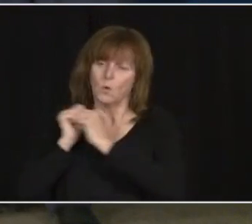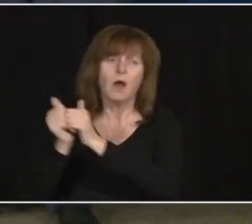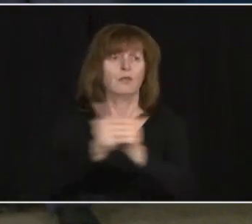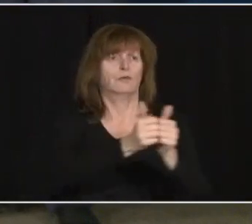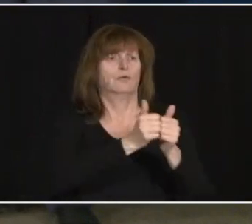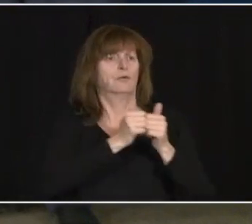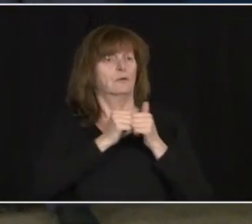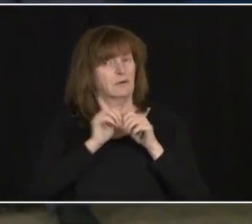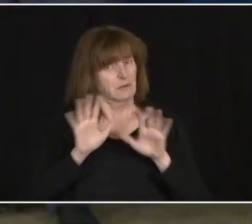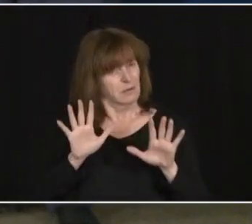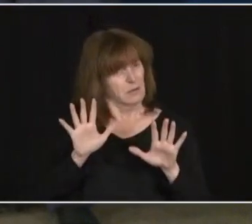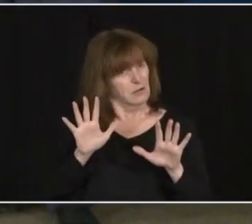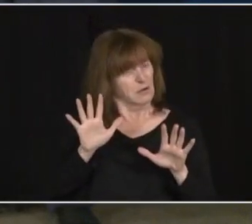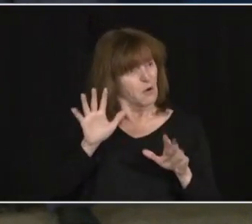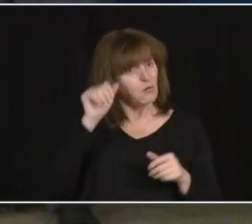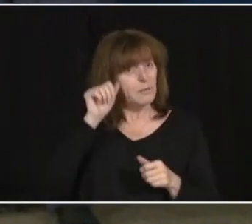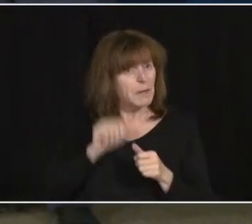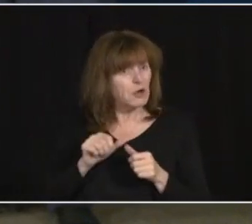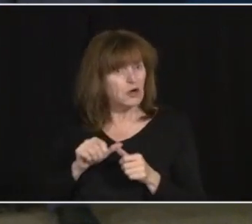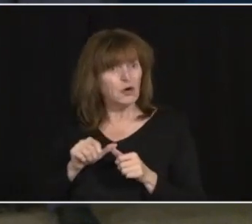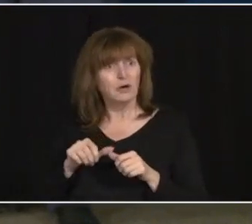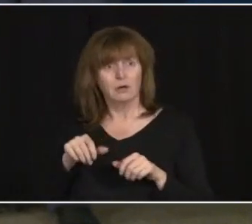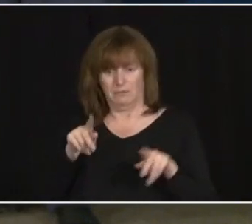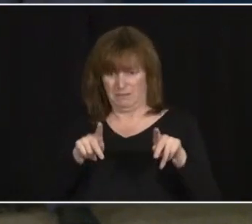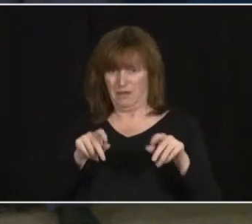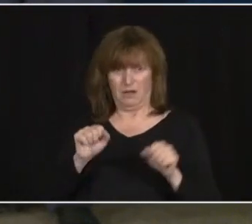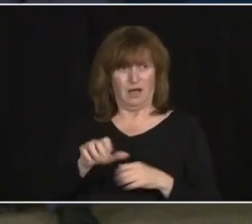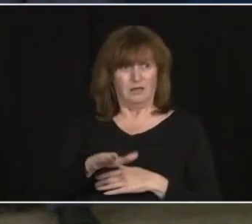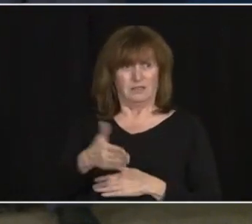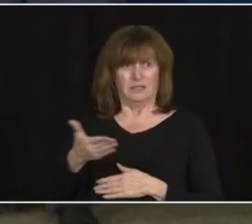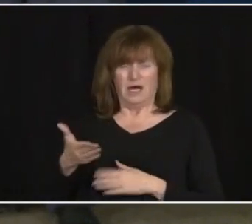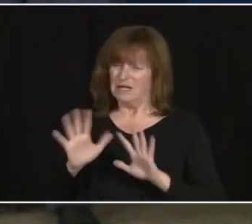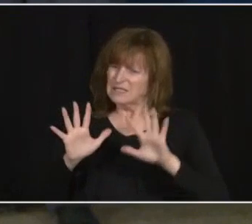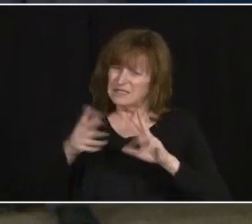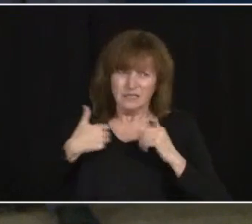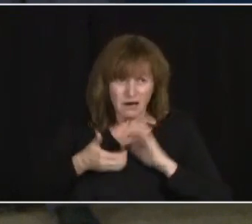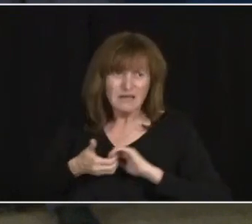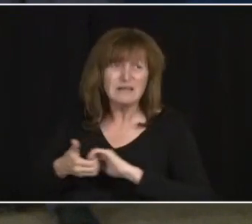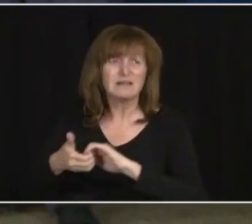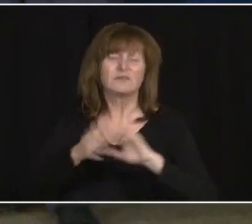to please continue to stay-at-home. Please continue to maintain physical distancing